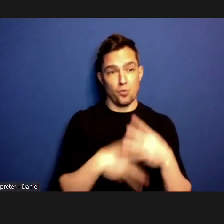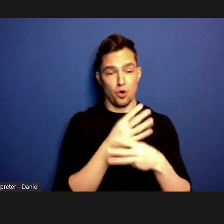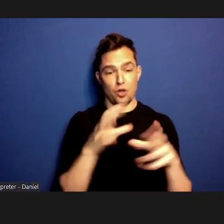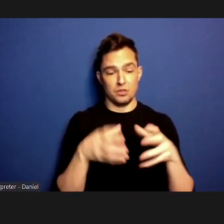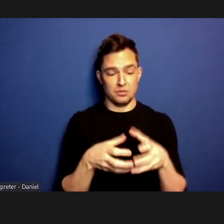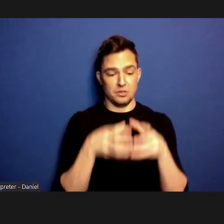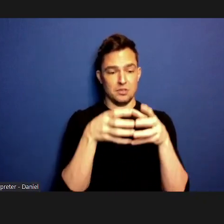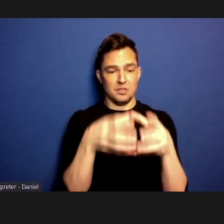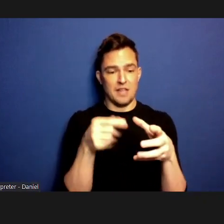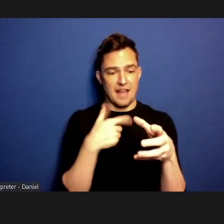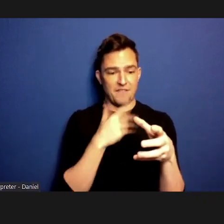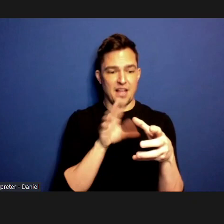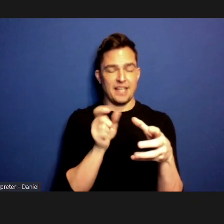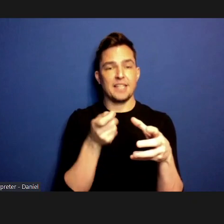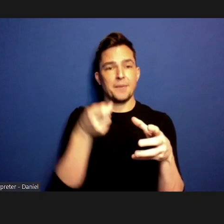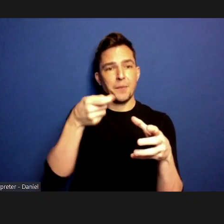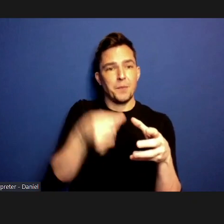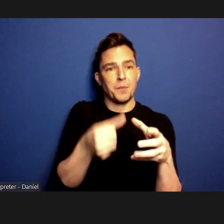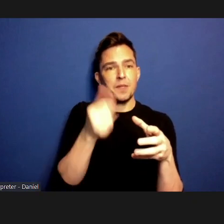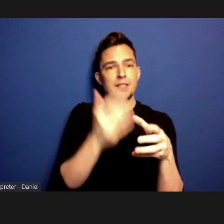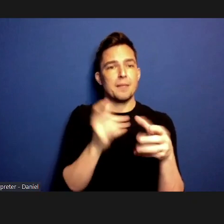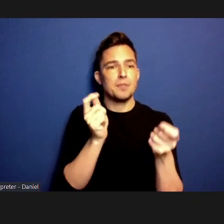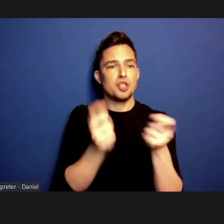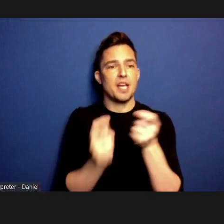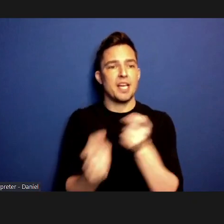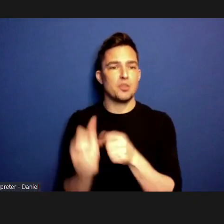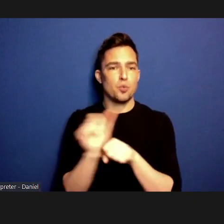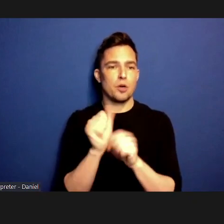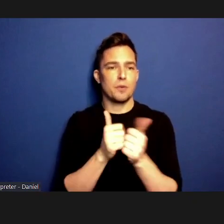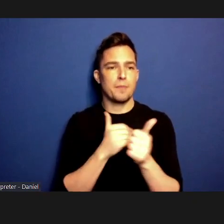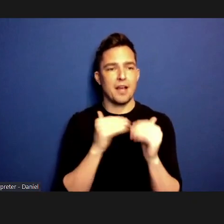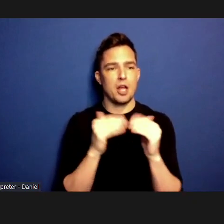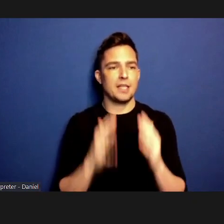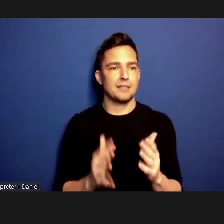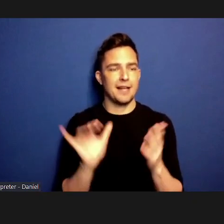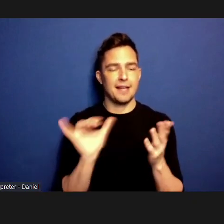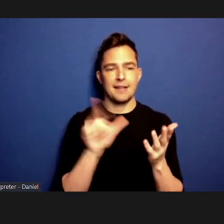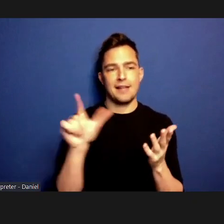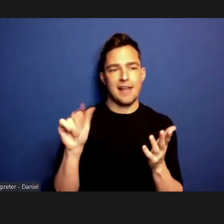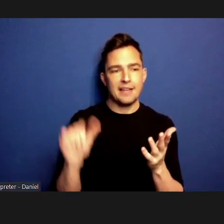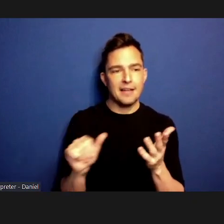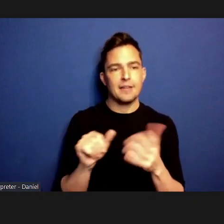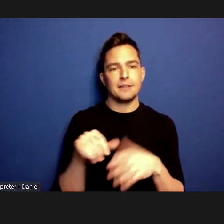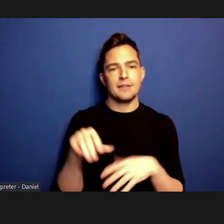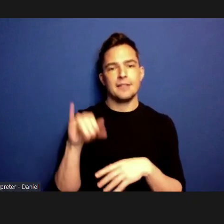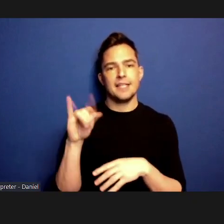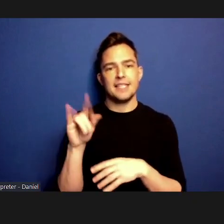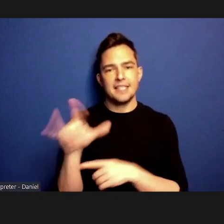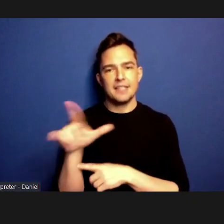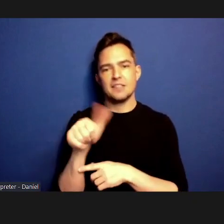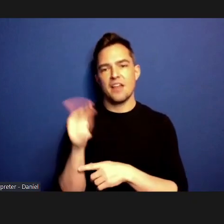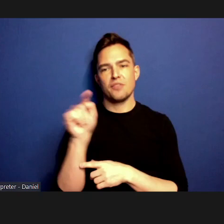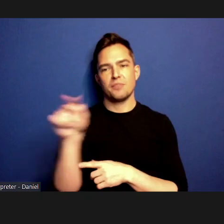I can impart some change on and work with my colleagues, such as Llana and Idil and others, to empower change.